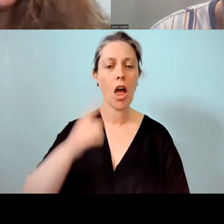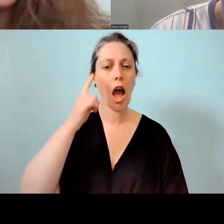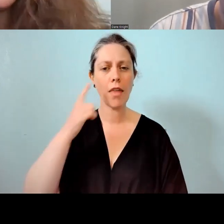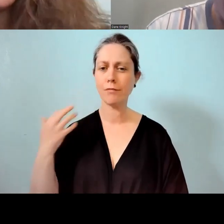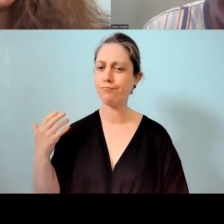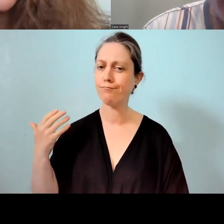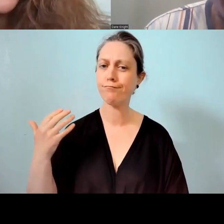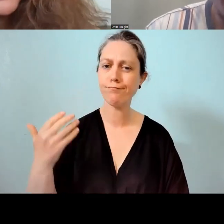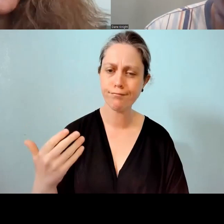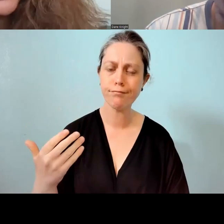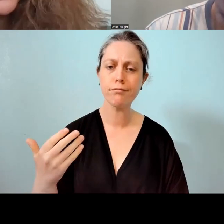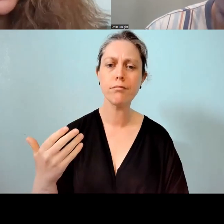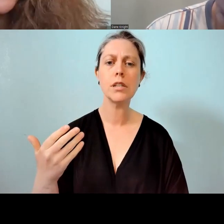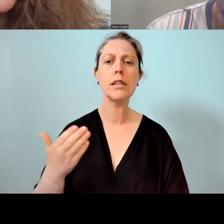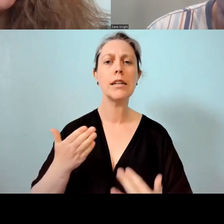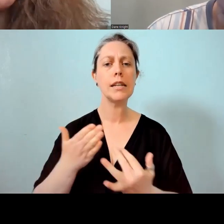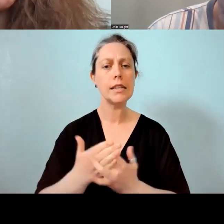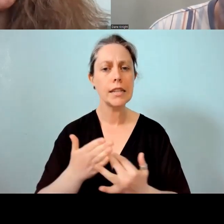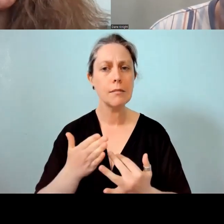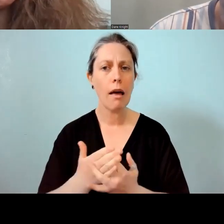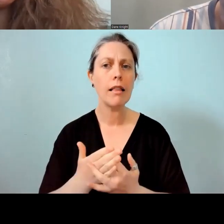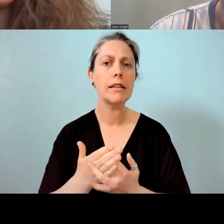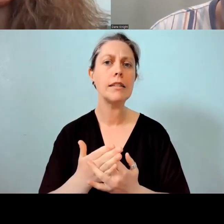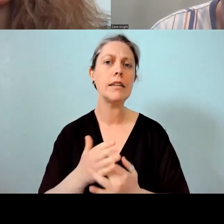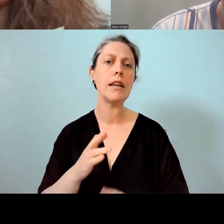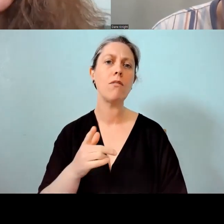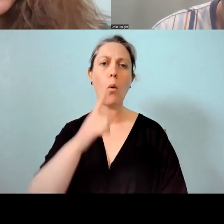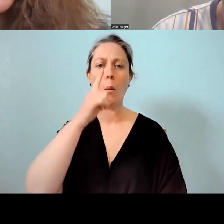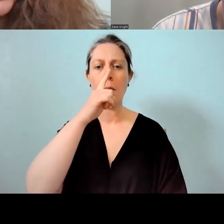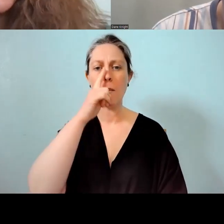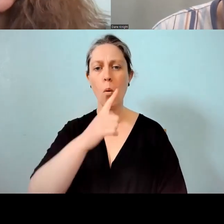the accessibility for people with mobility challenges